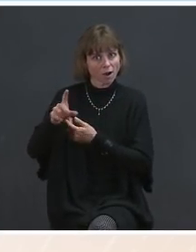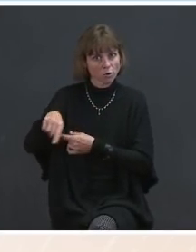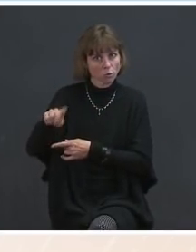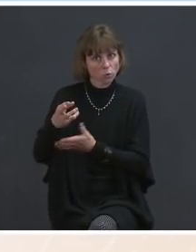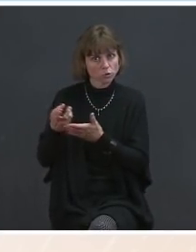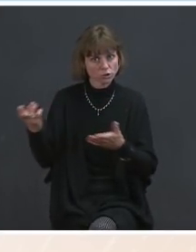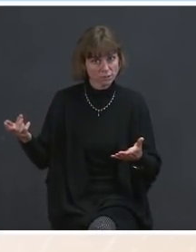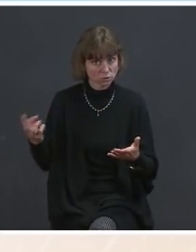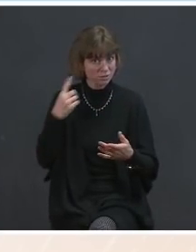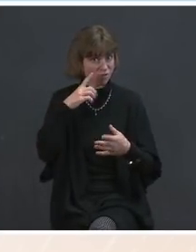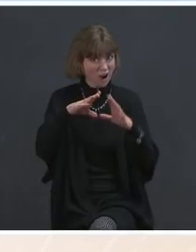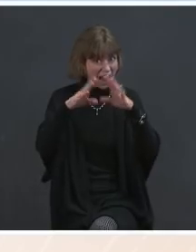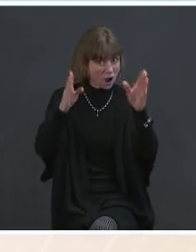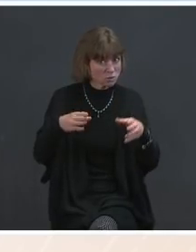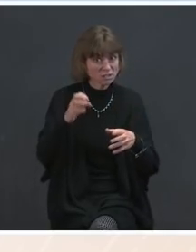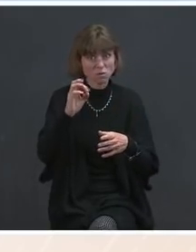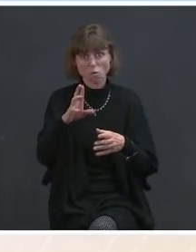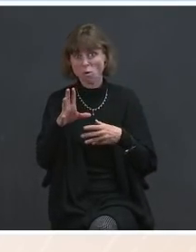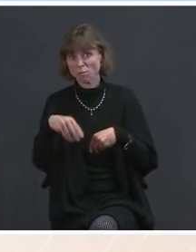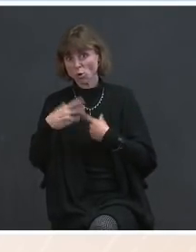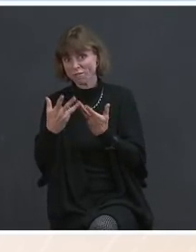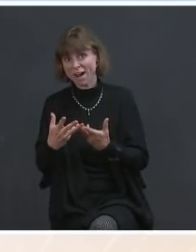or provide additional care for children who are there.